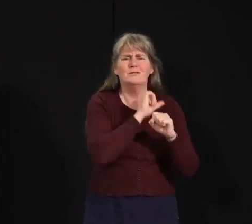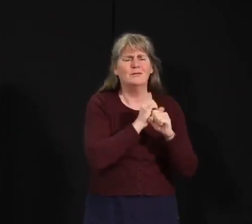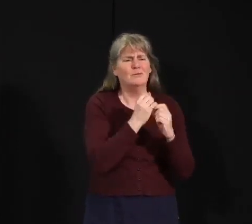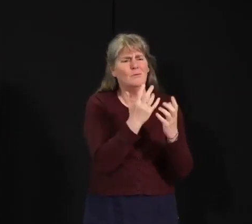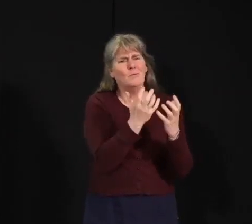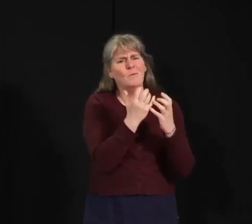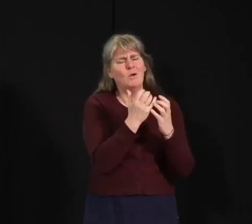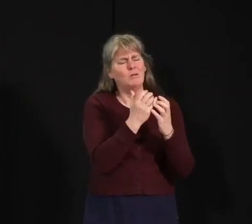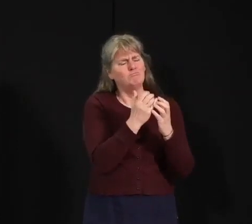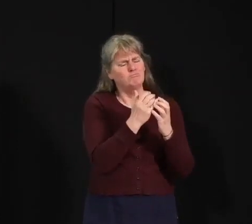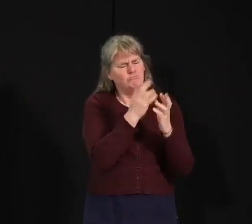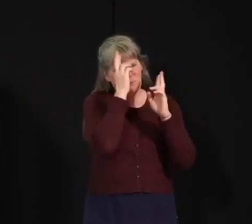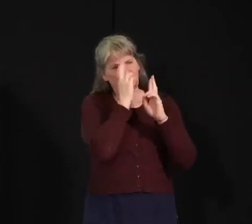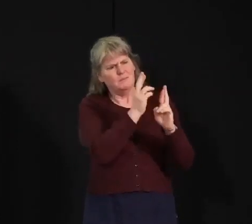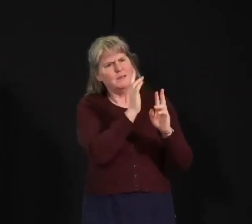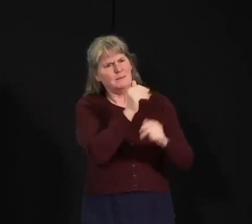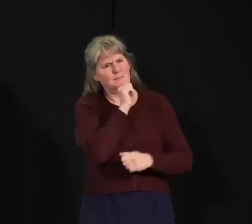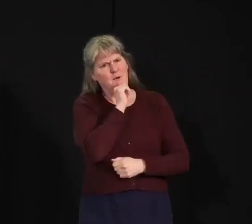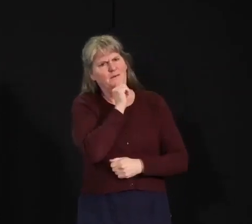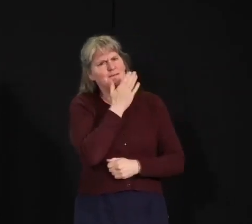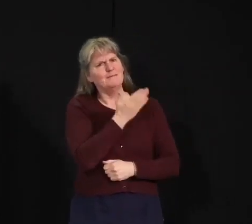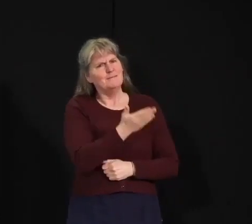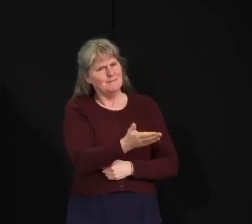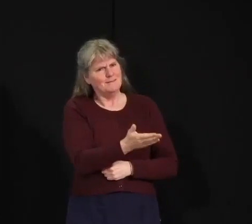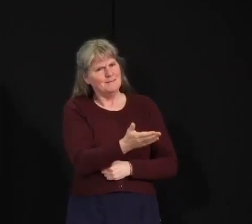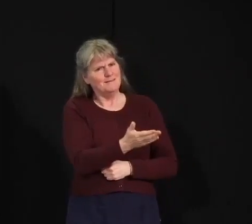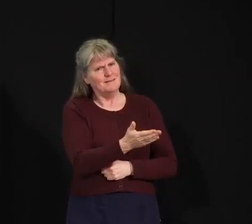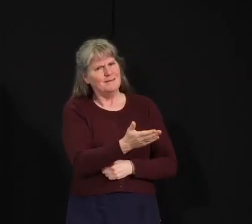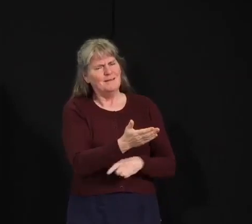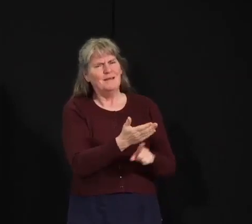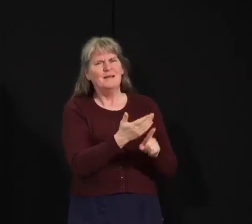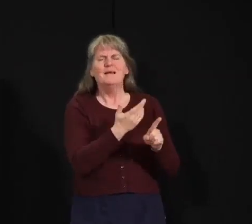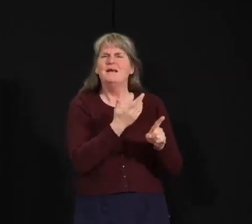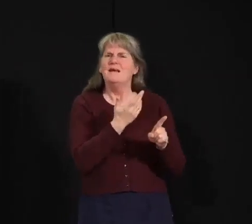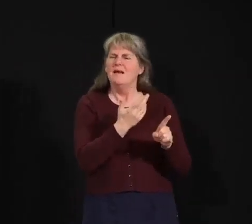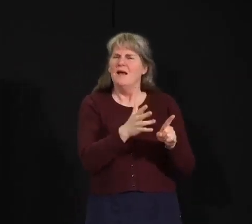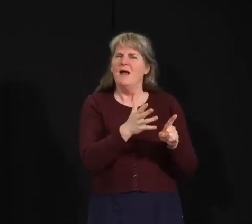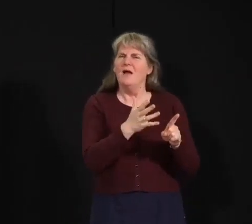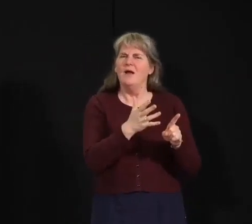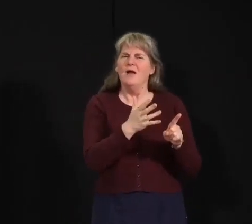family affected is like any other that I have come to know in Yukon.